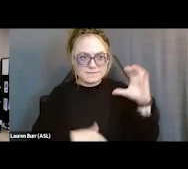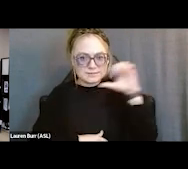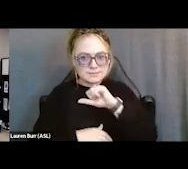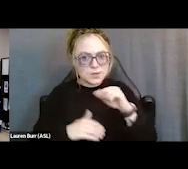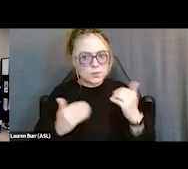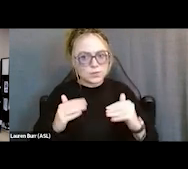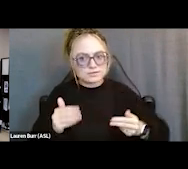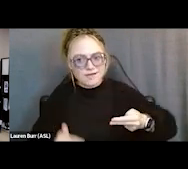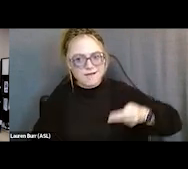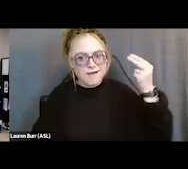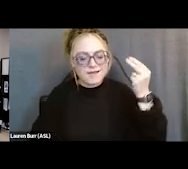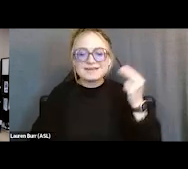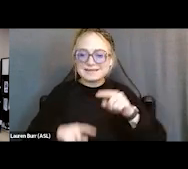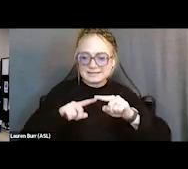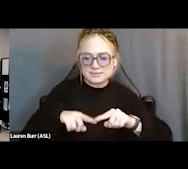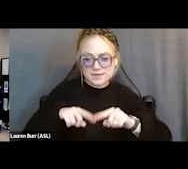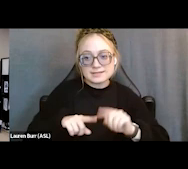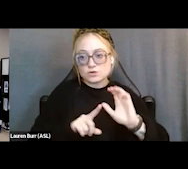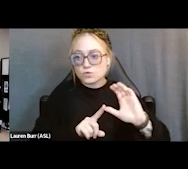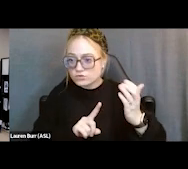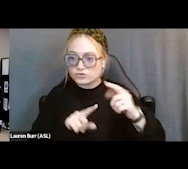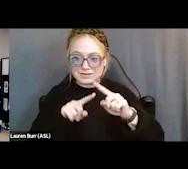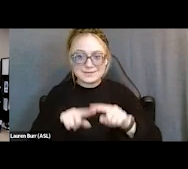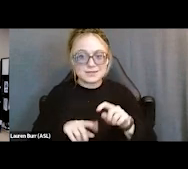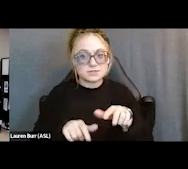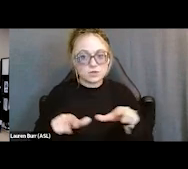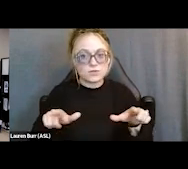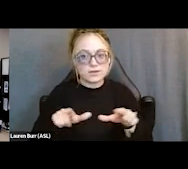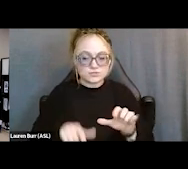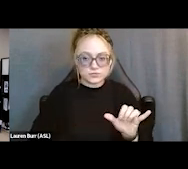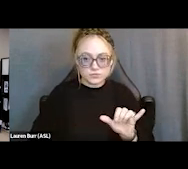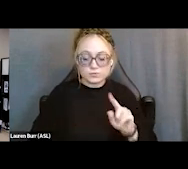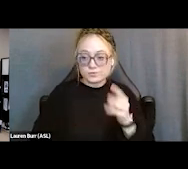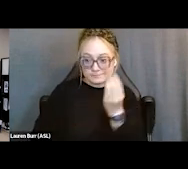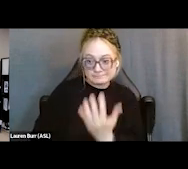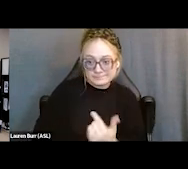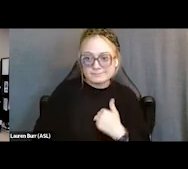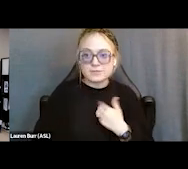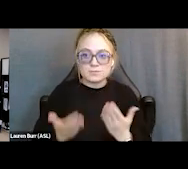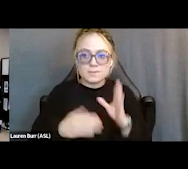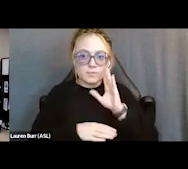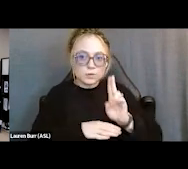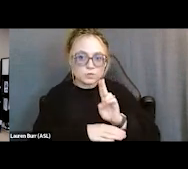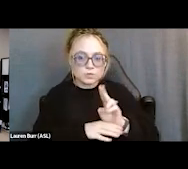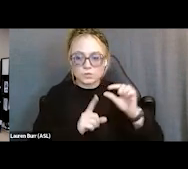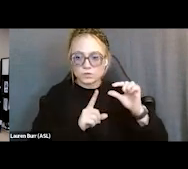on different culture and location. So just a note, I'm probably gonna be using the words schizophrenia,